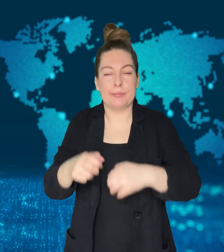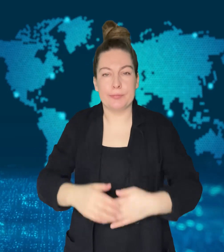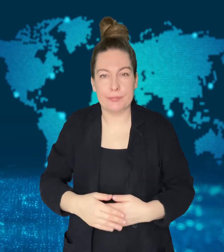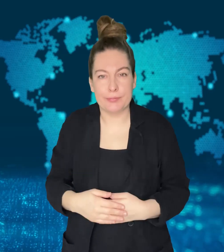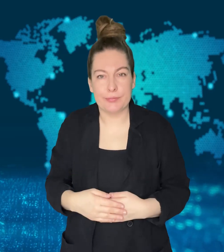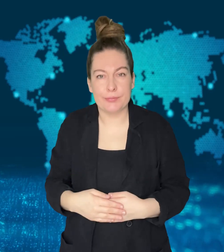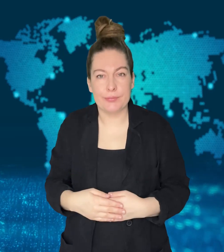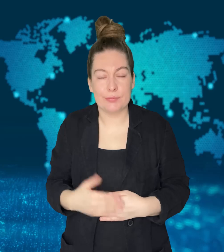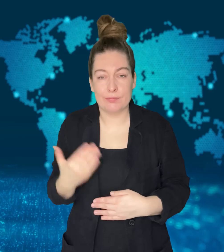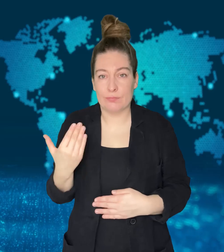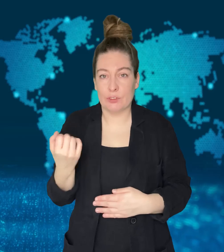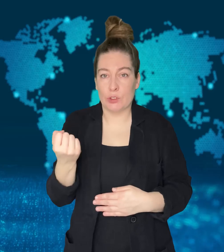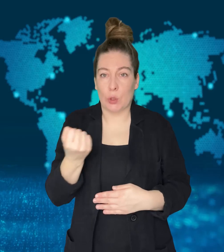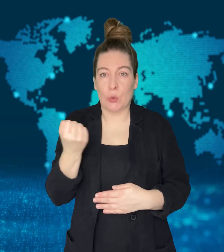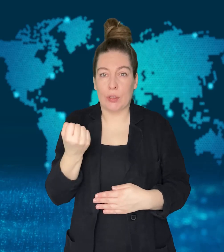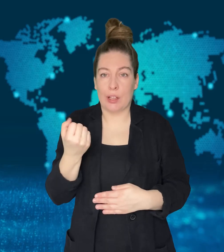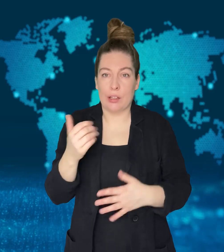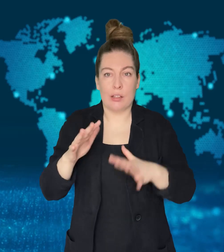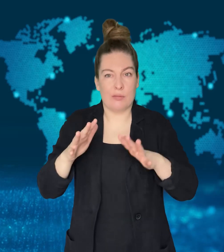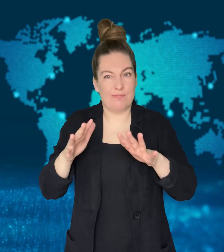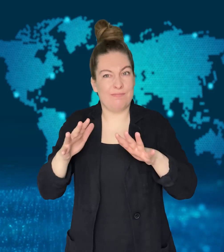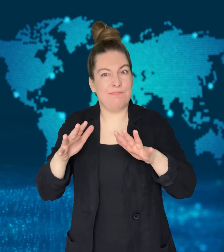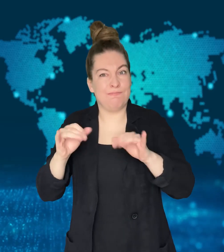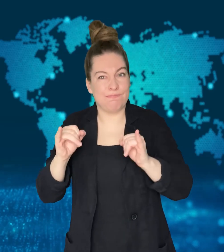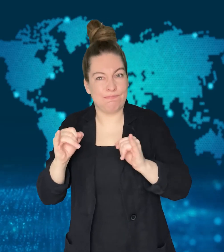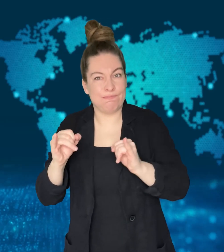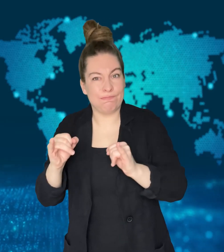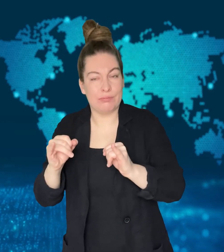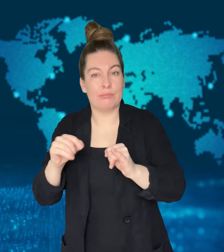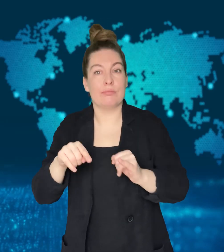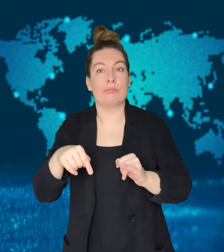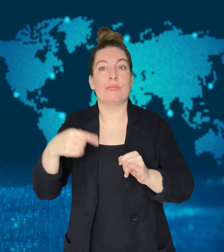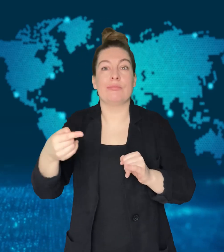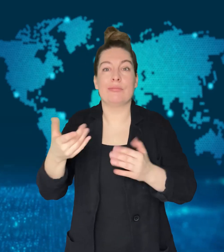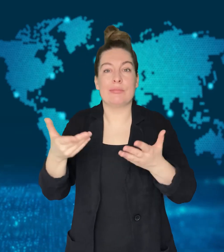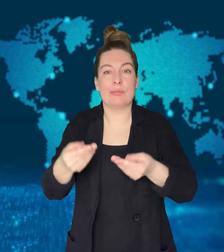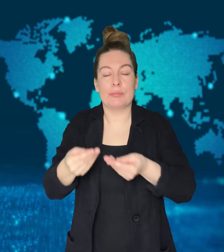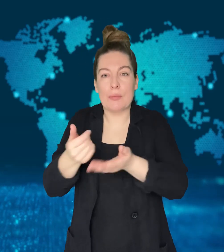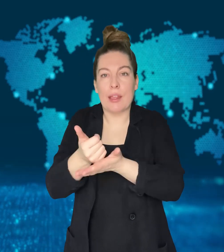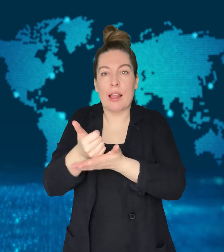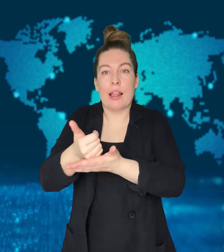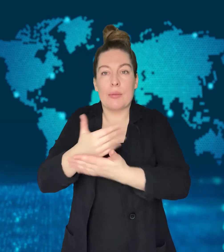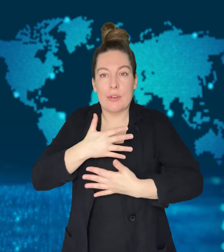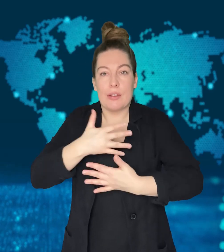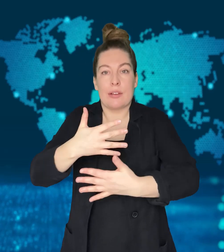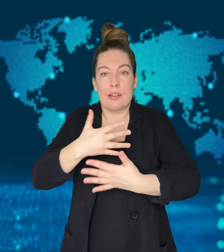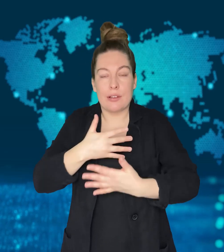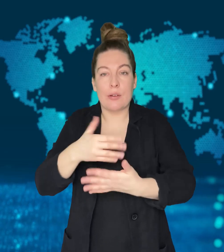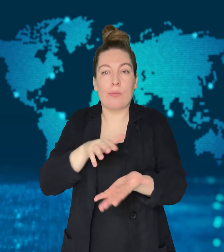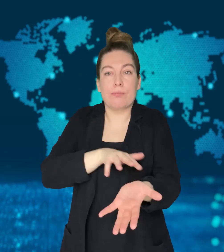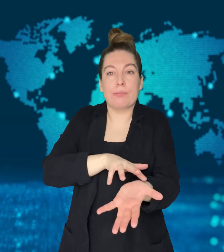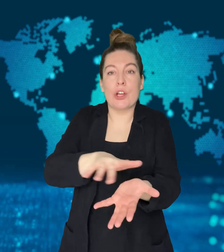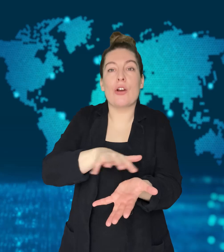On Saturday, his condition became more critical. Pope Francis was then given oxygen and a blood transfusion.